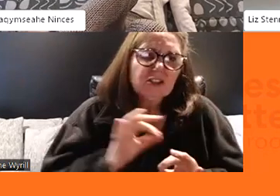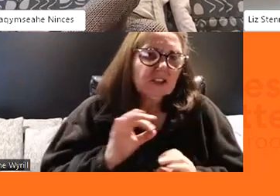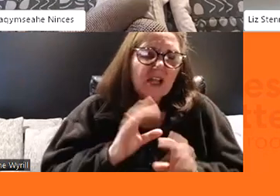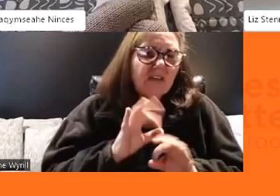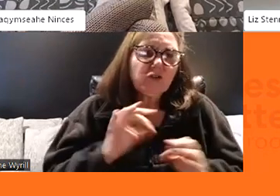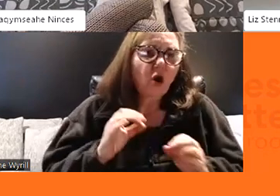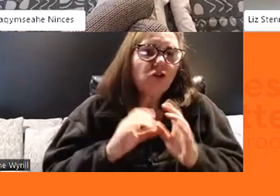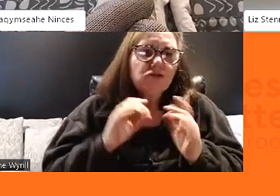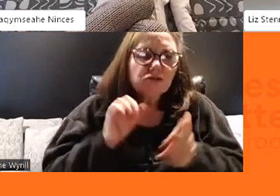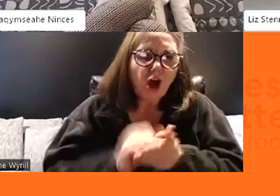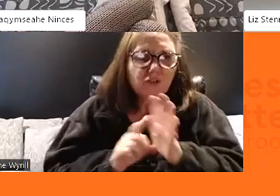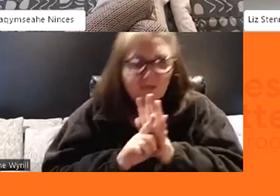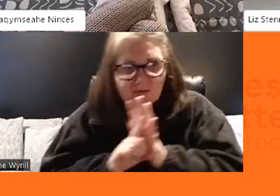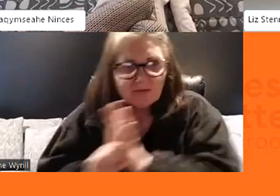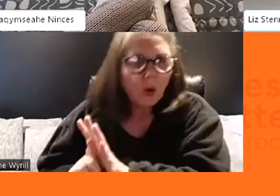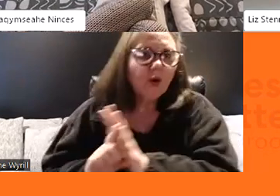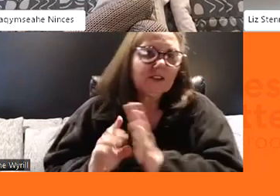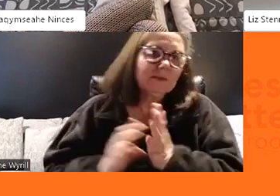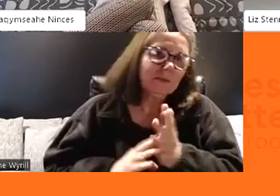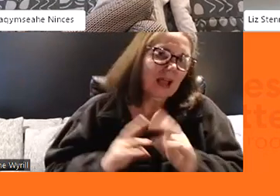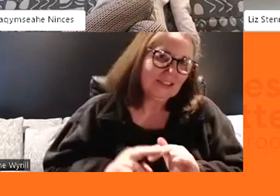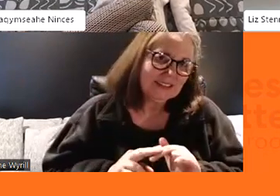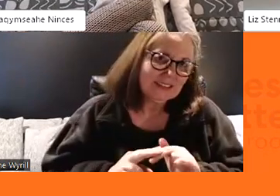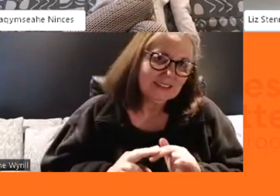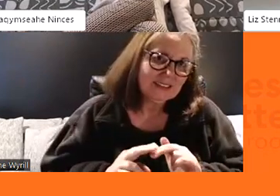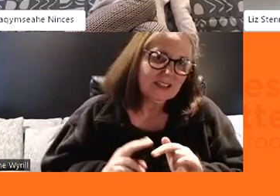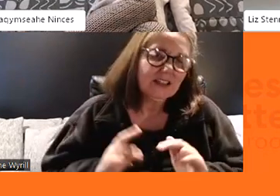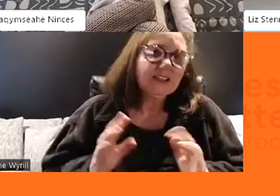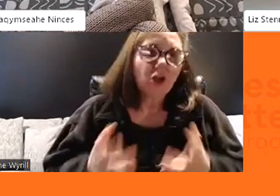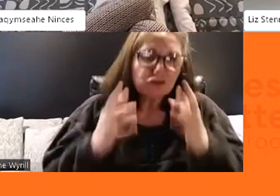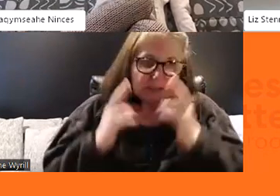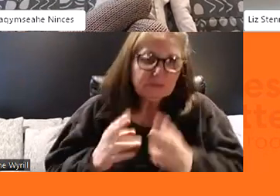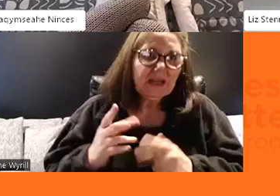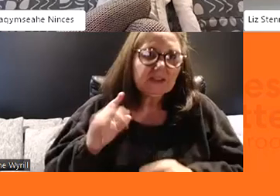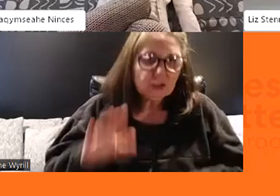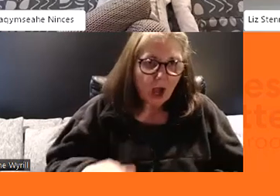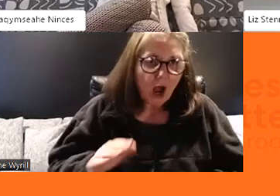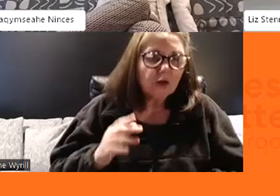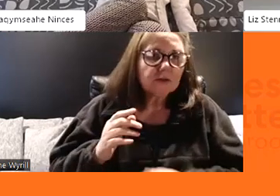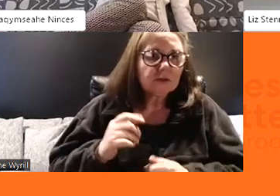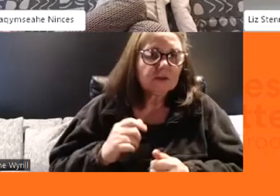know, if they do go down that route of having a cochlear implant, then